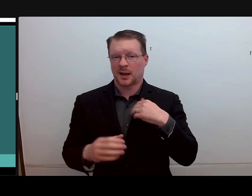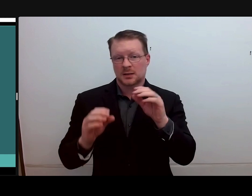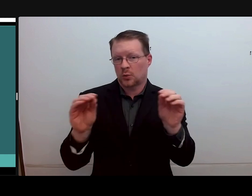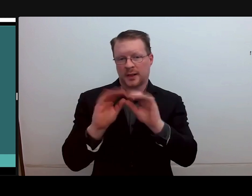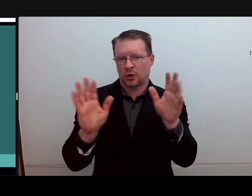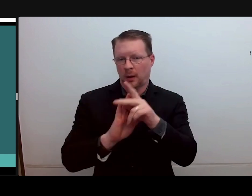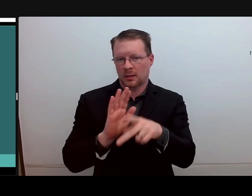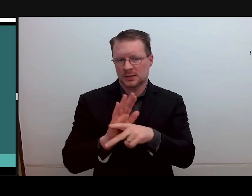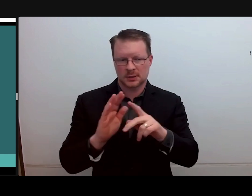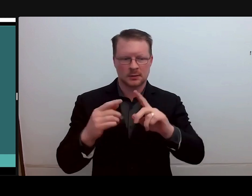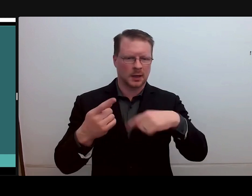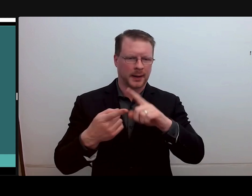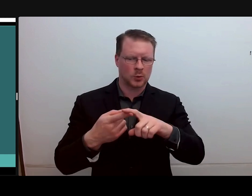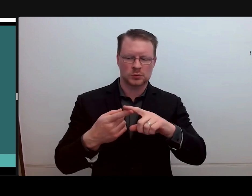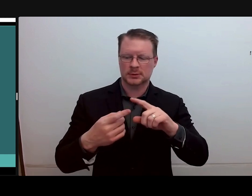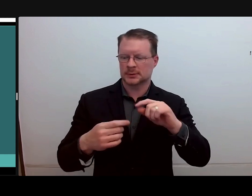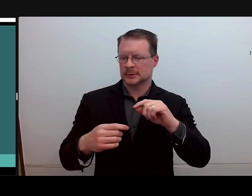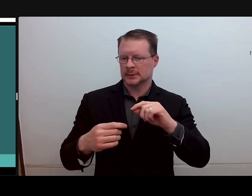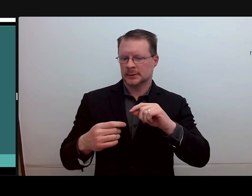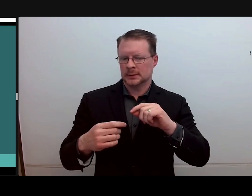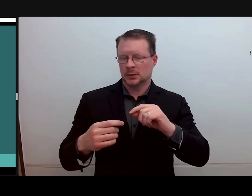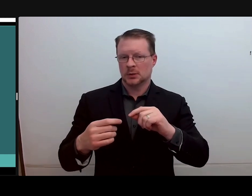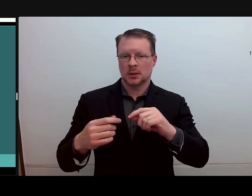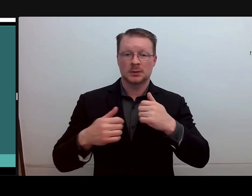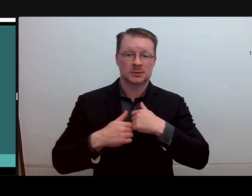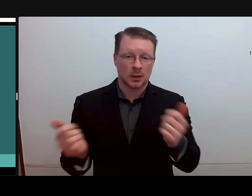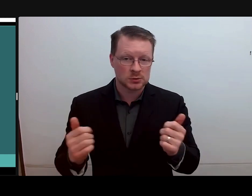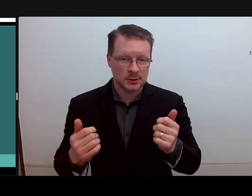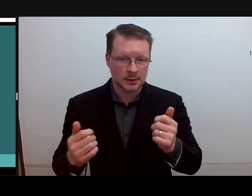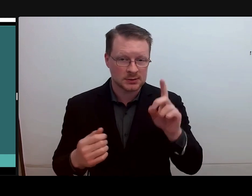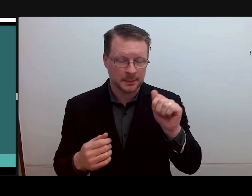Half of those had no clear policy